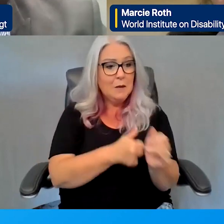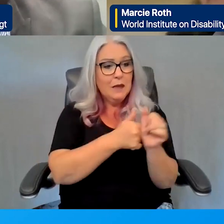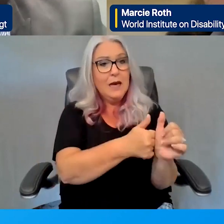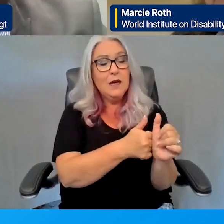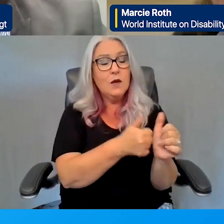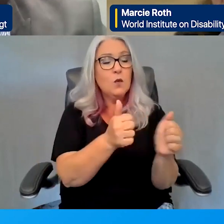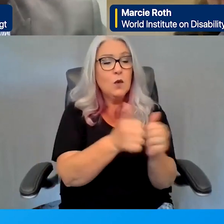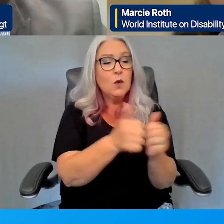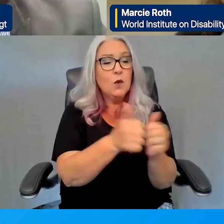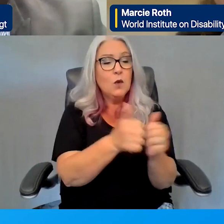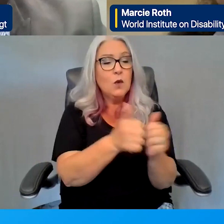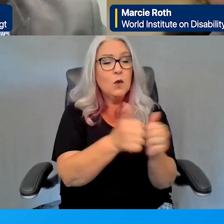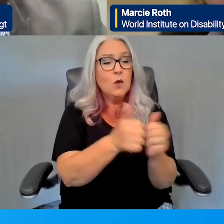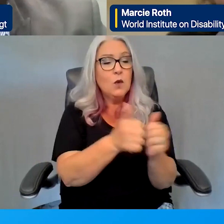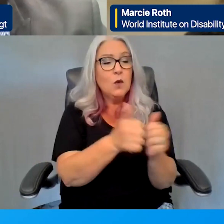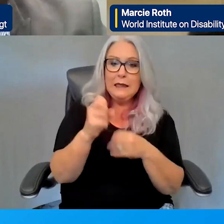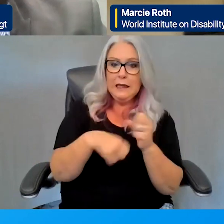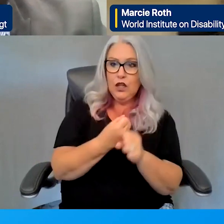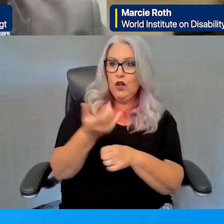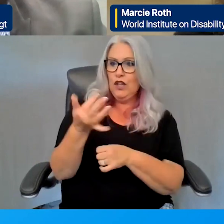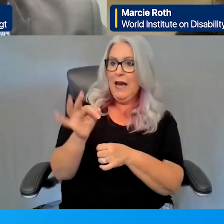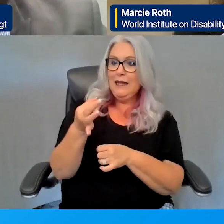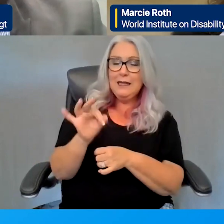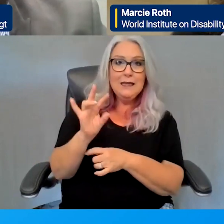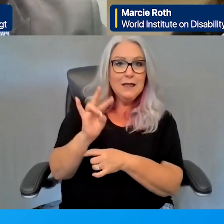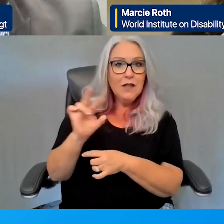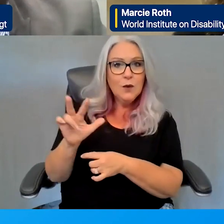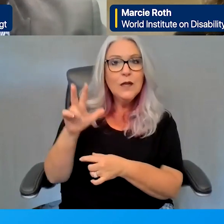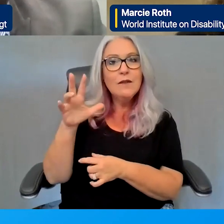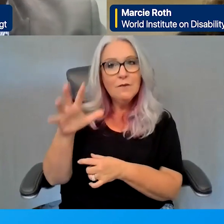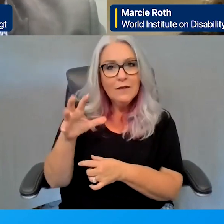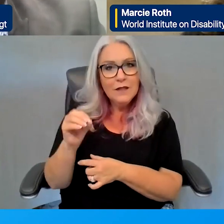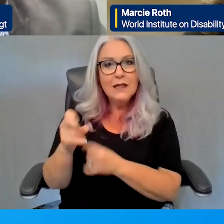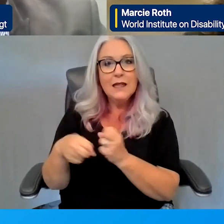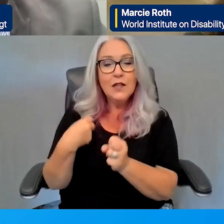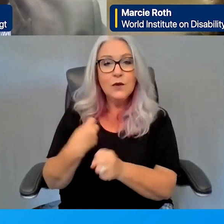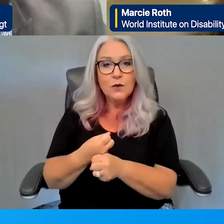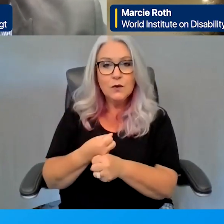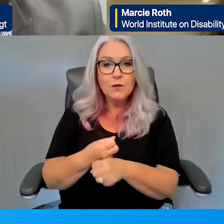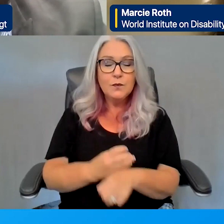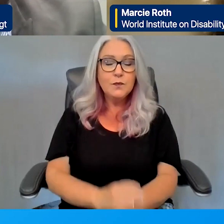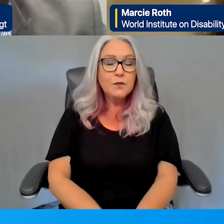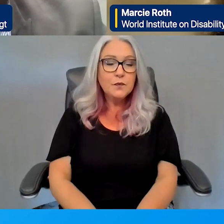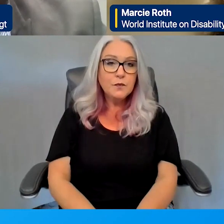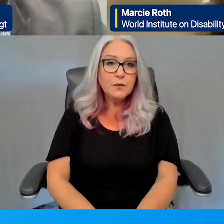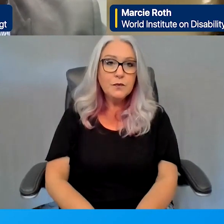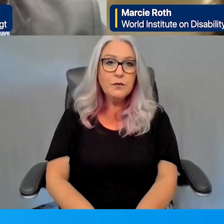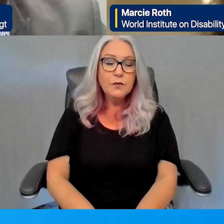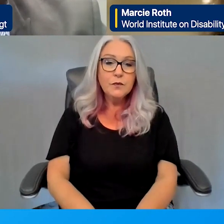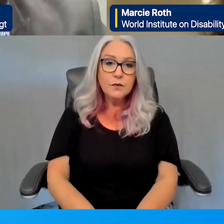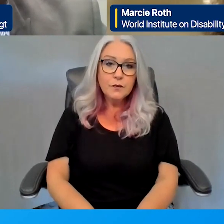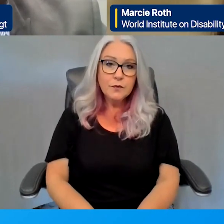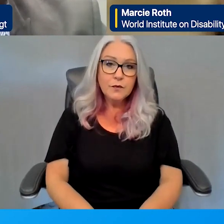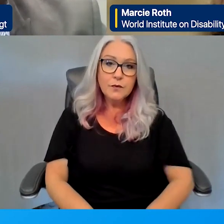1973. 50 years. It is entirely